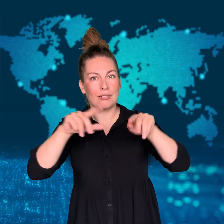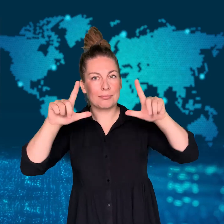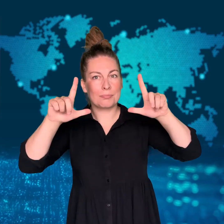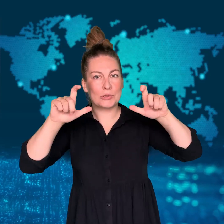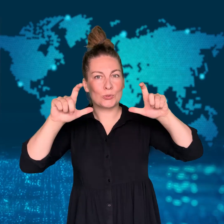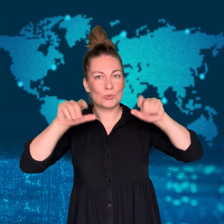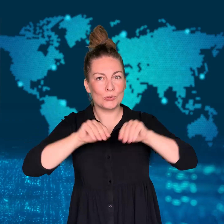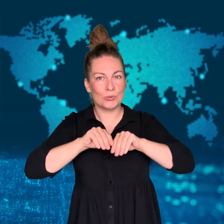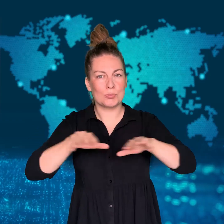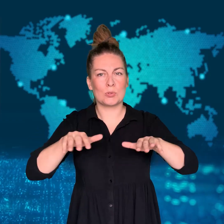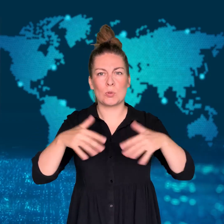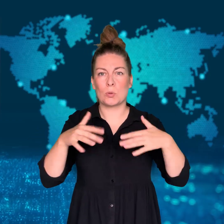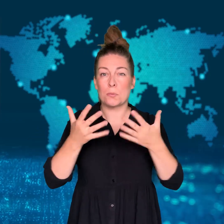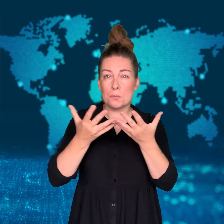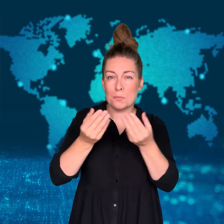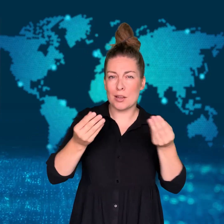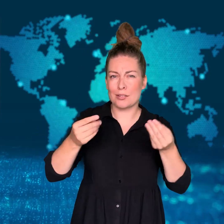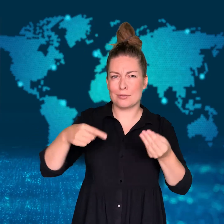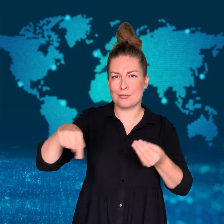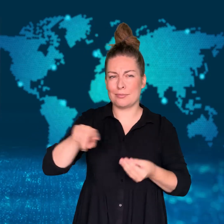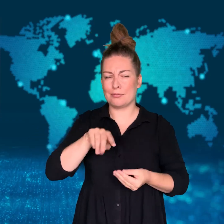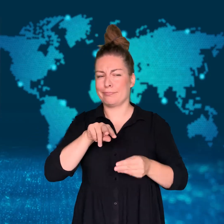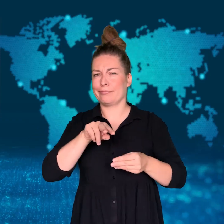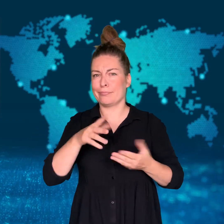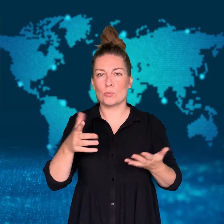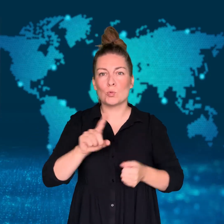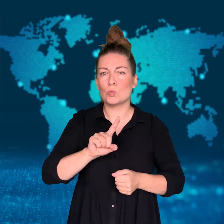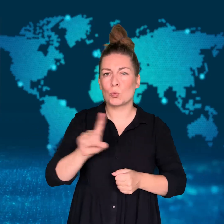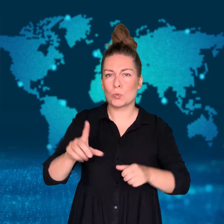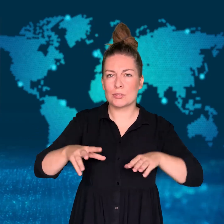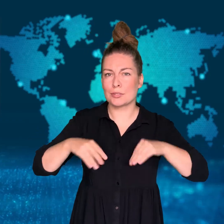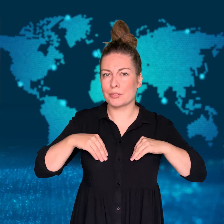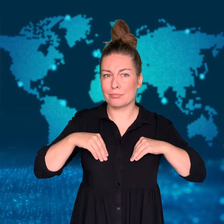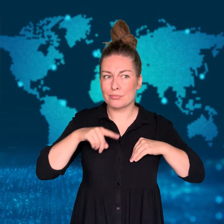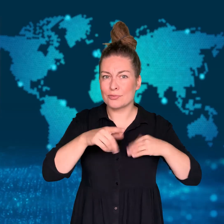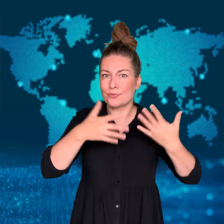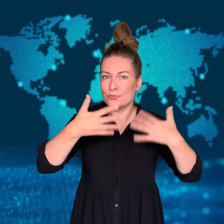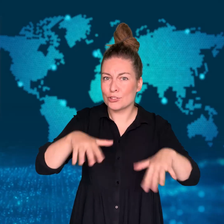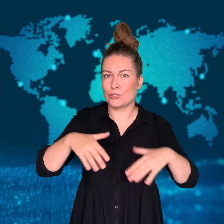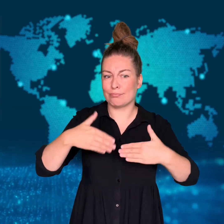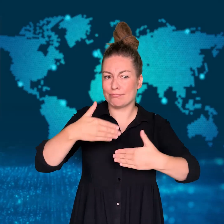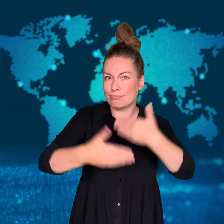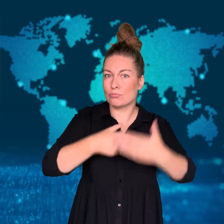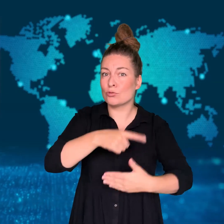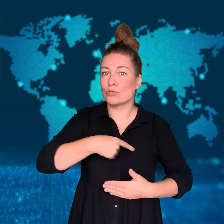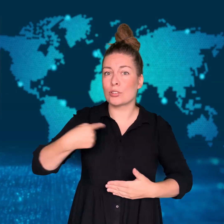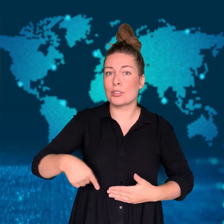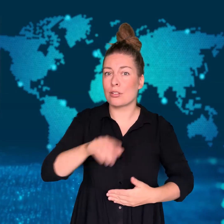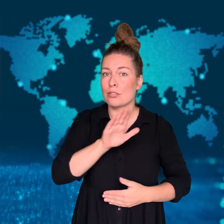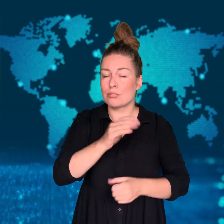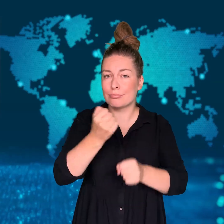The action was condemned by many.